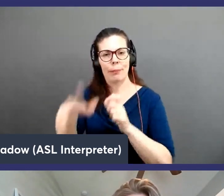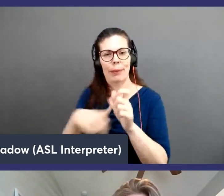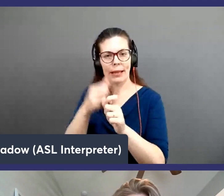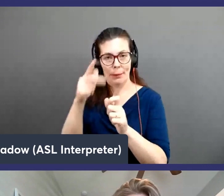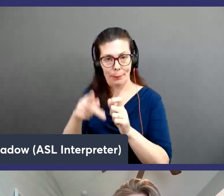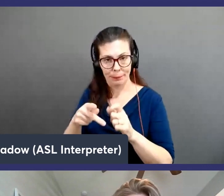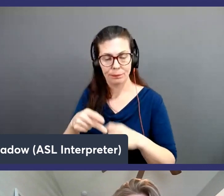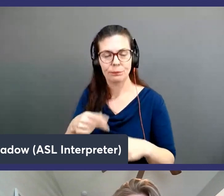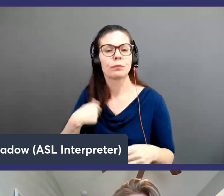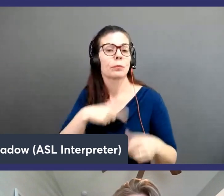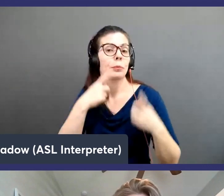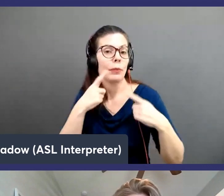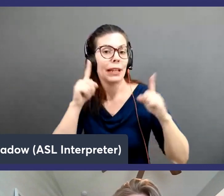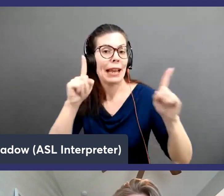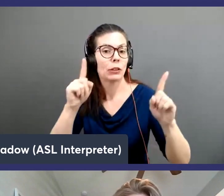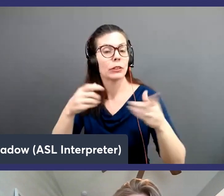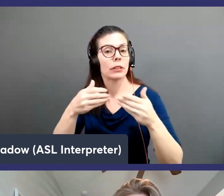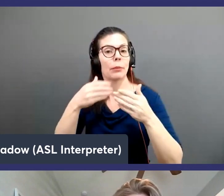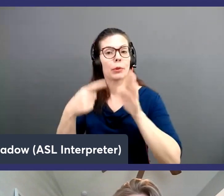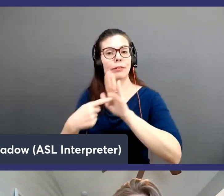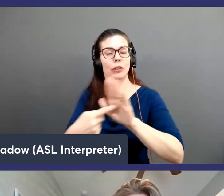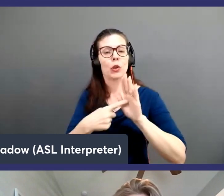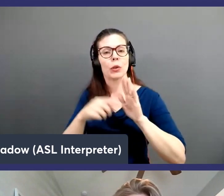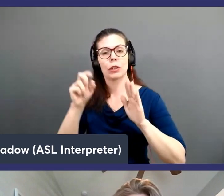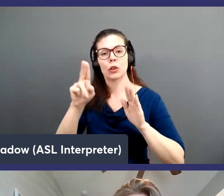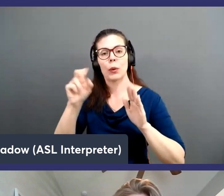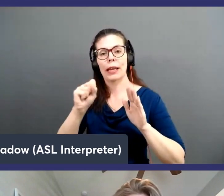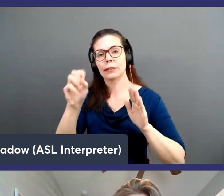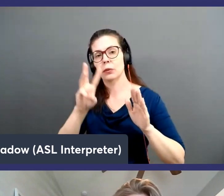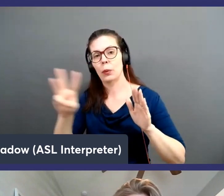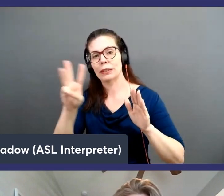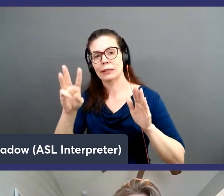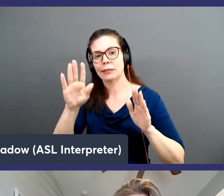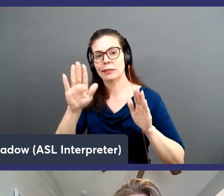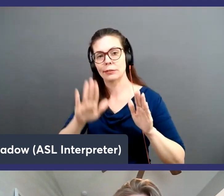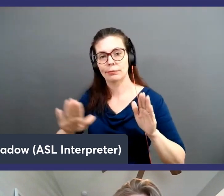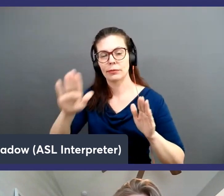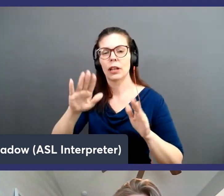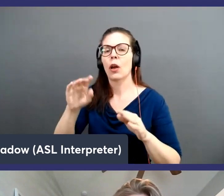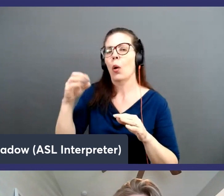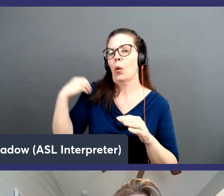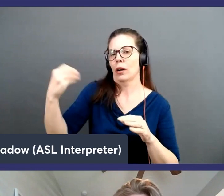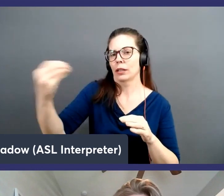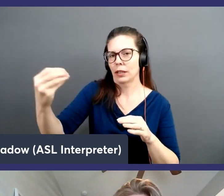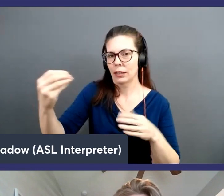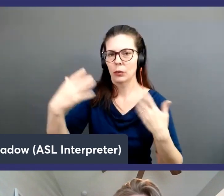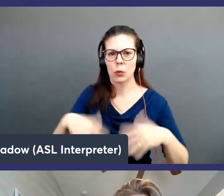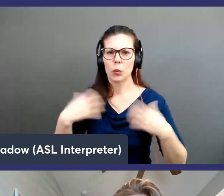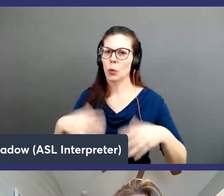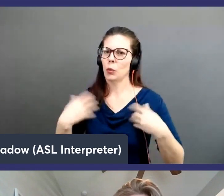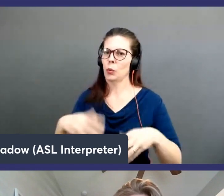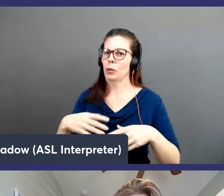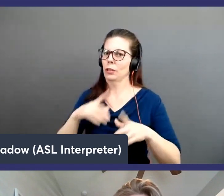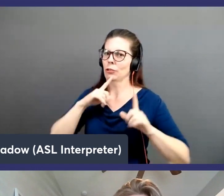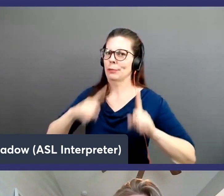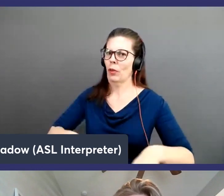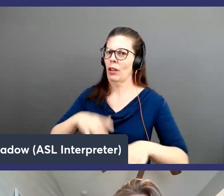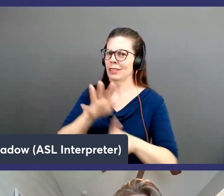We announced this preview in US West region, or Oregon region. We got tremendous response from S3 customers